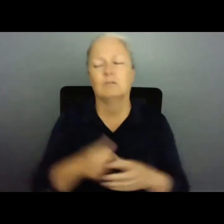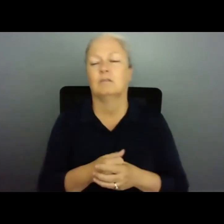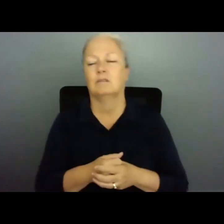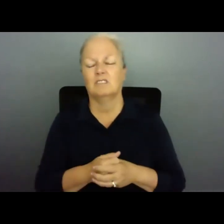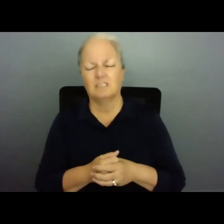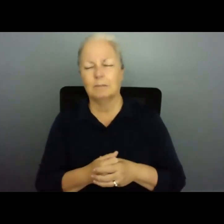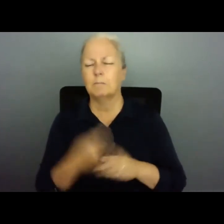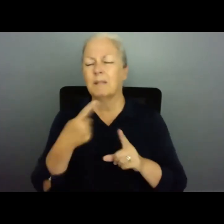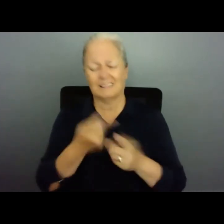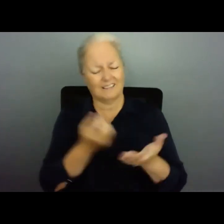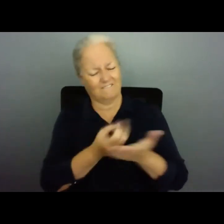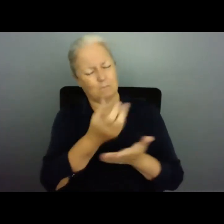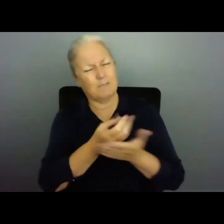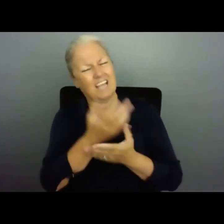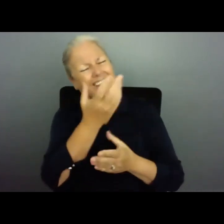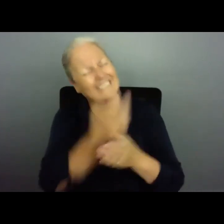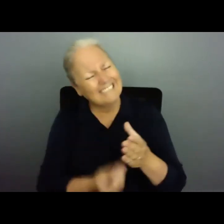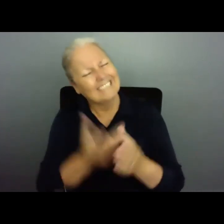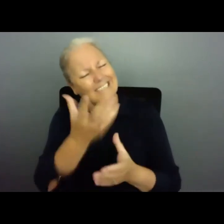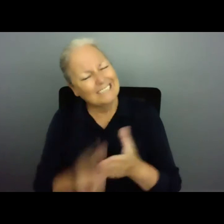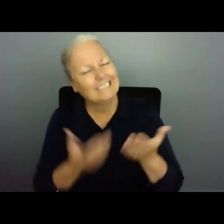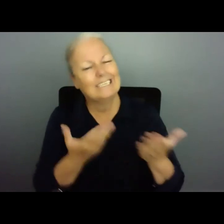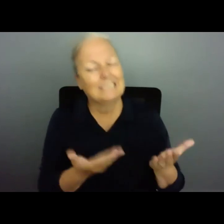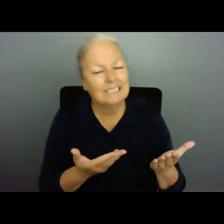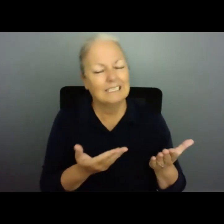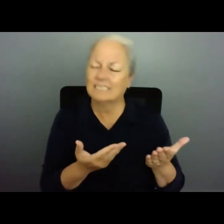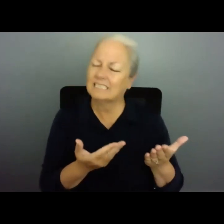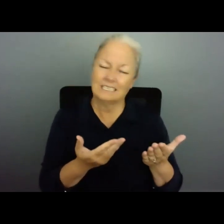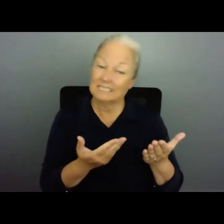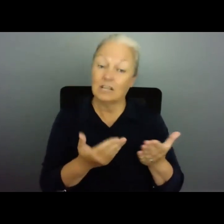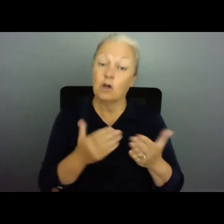you know we need to take seriously especially in the post-corporate world as more and more things